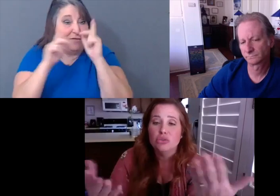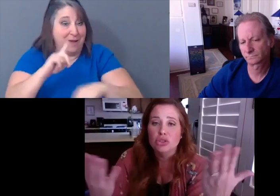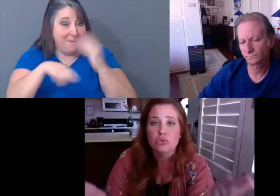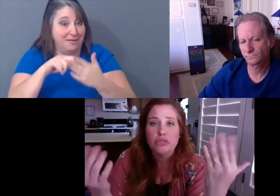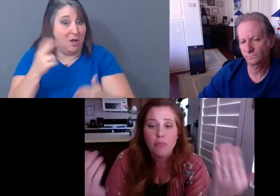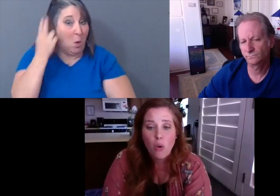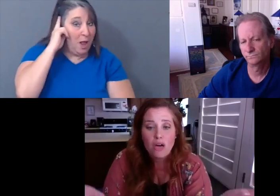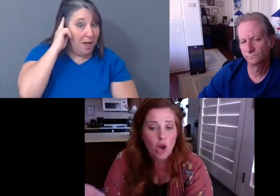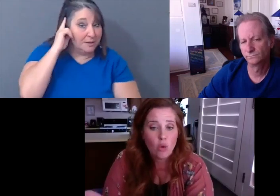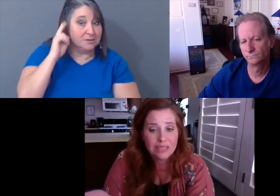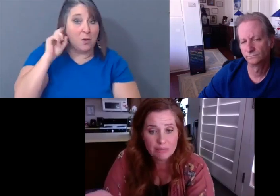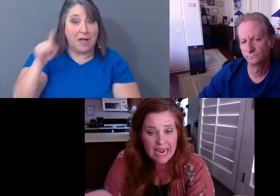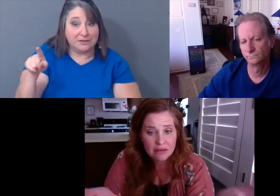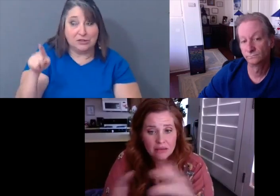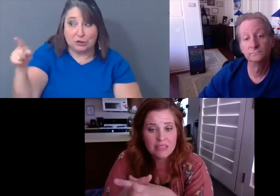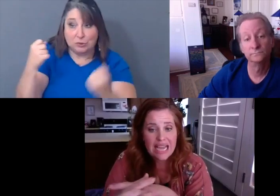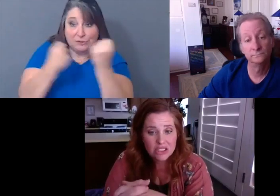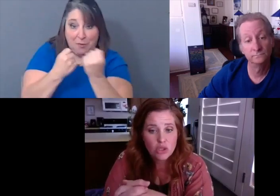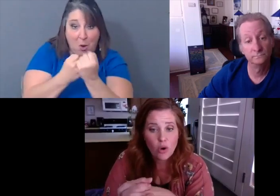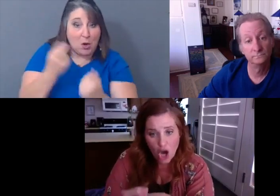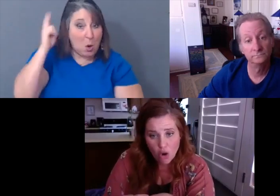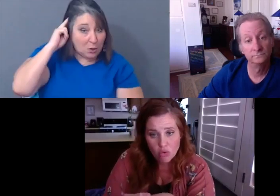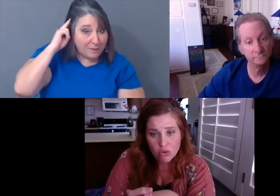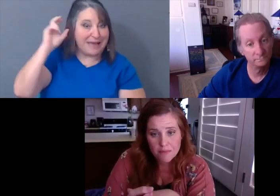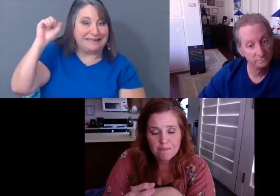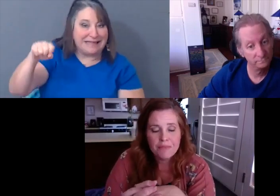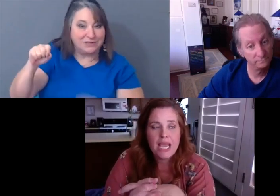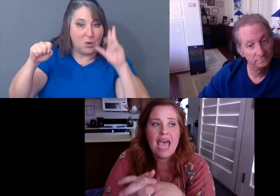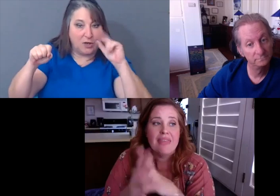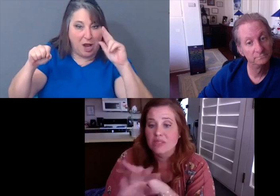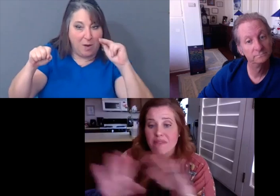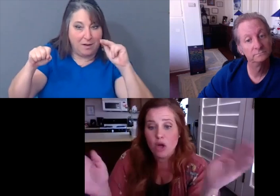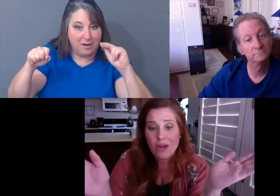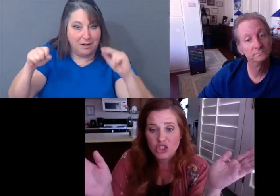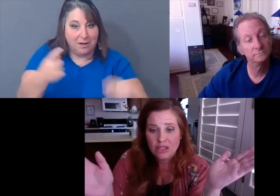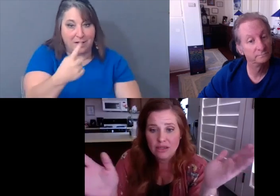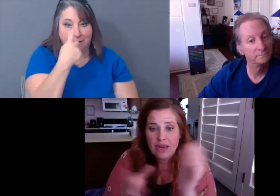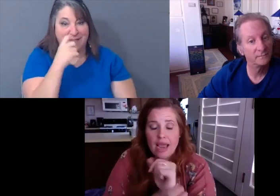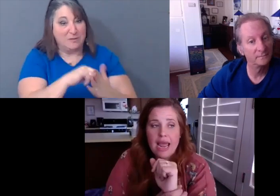do you support a cochlear implant, yes or no? And that was the final question.